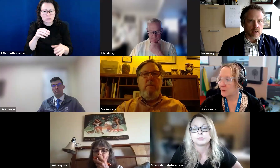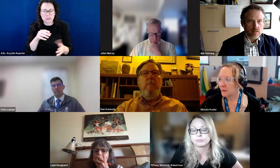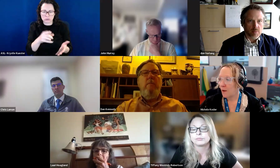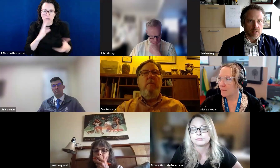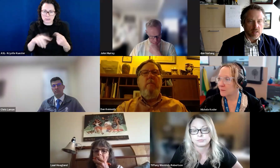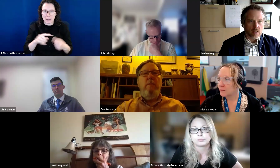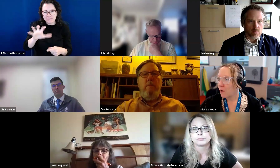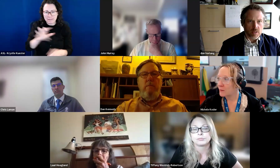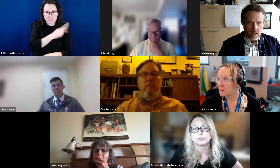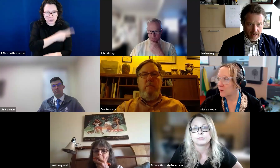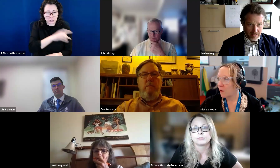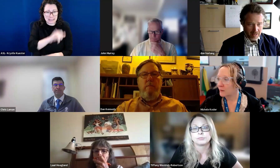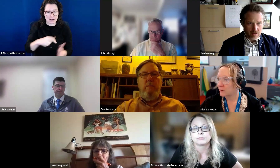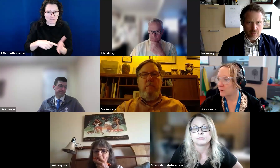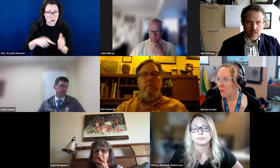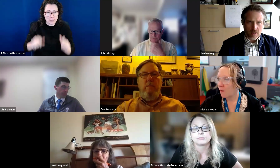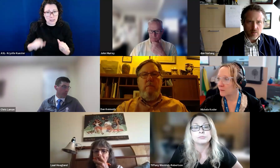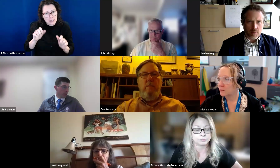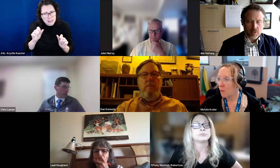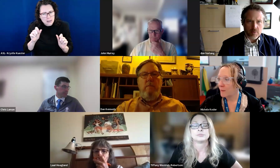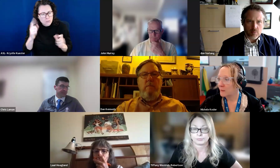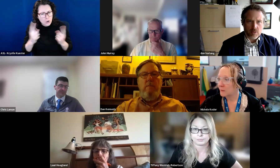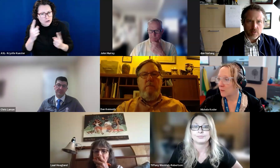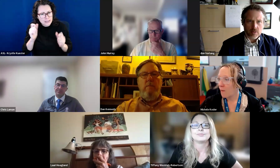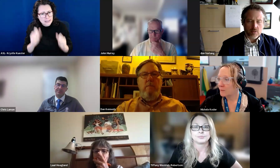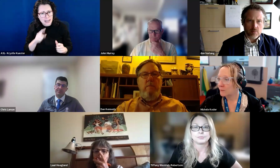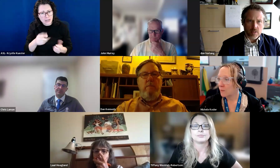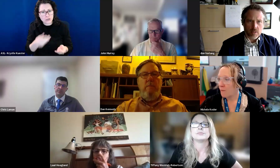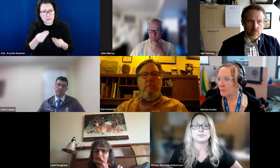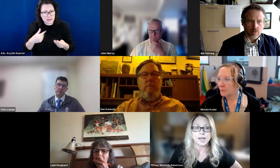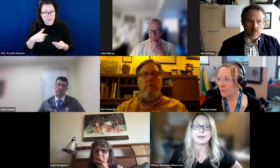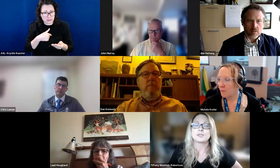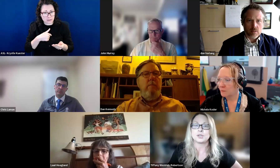is that something that can be accessed um, in your written materials that you submitted or